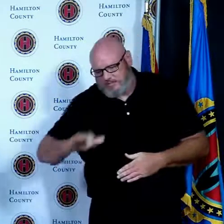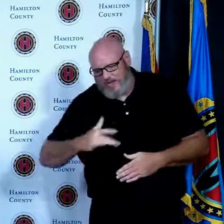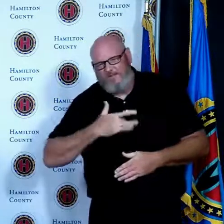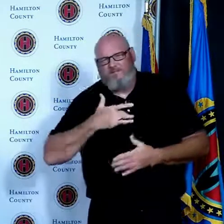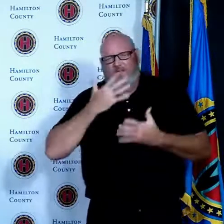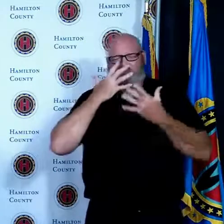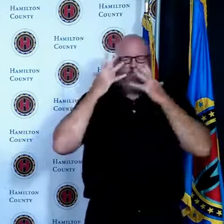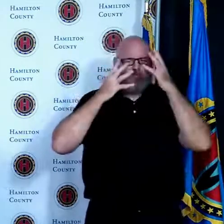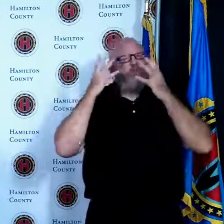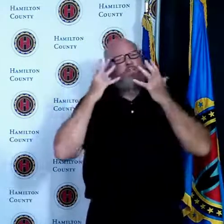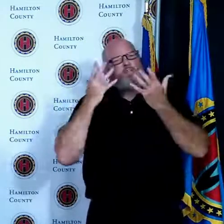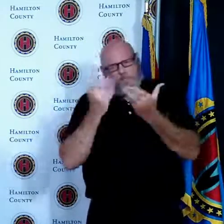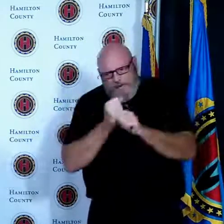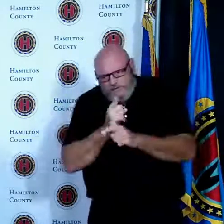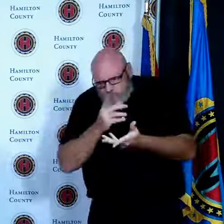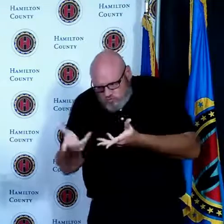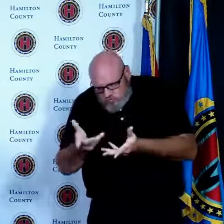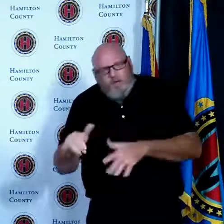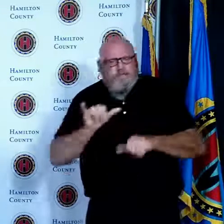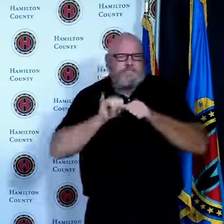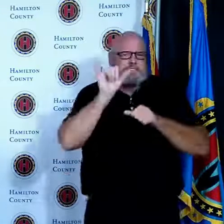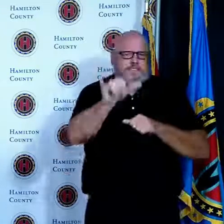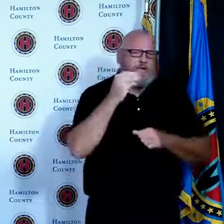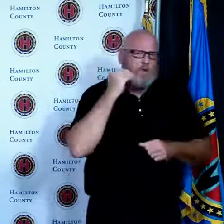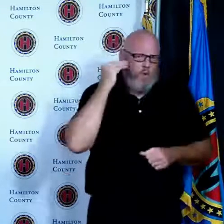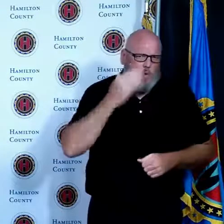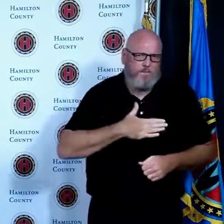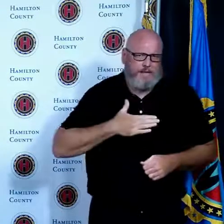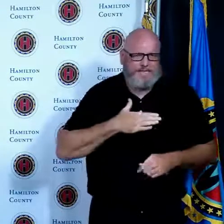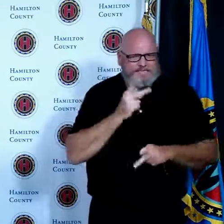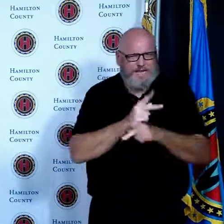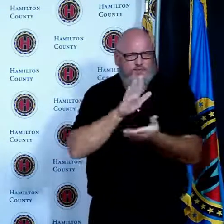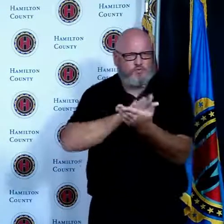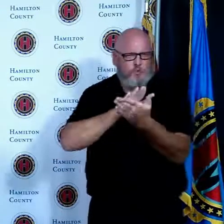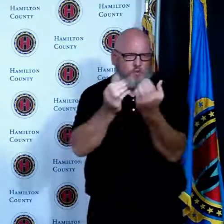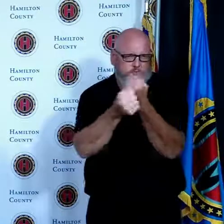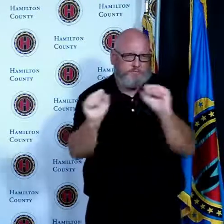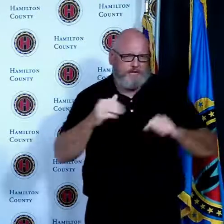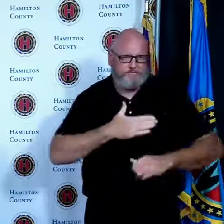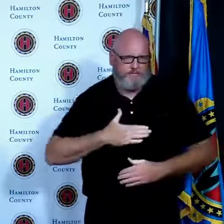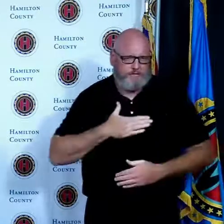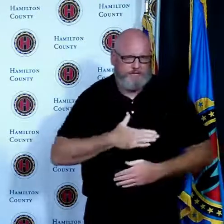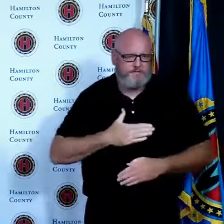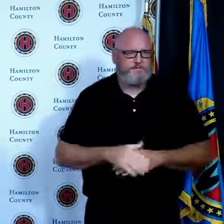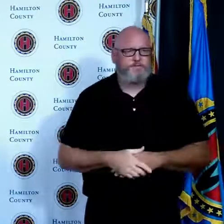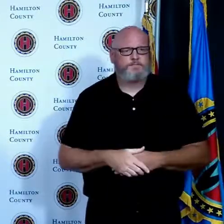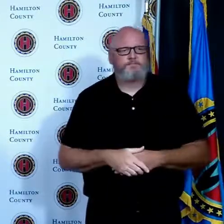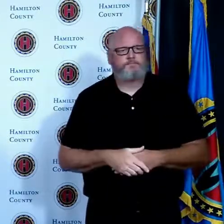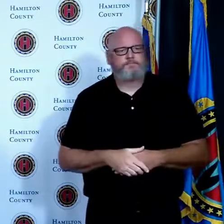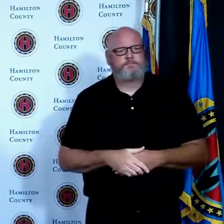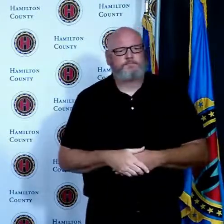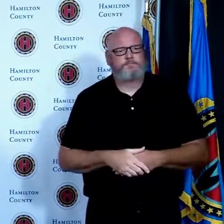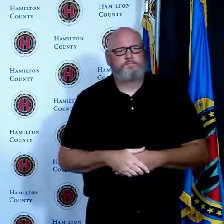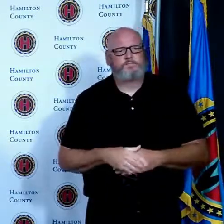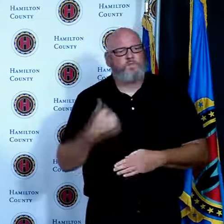want to keep our kids home on those days so we're not spreading Covid-19. and then the last thing I'll I'll share you know this year as we're sending our